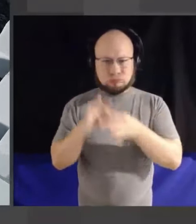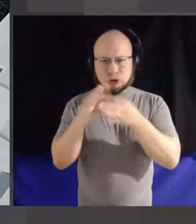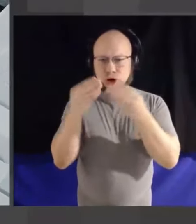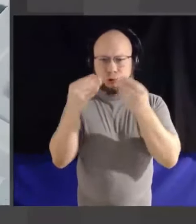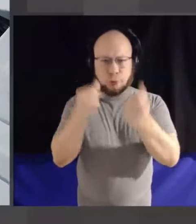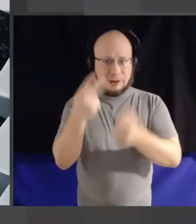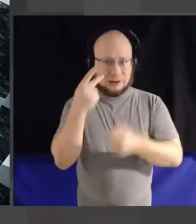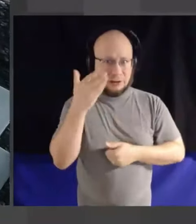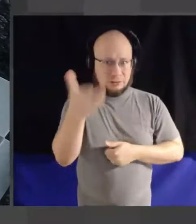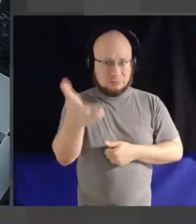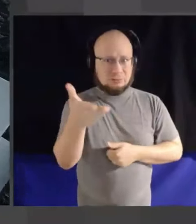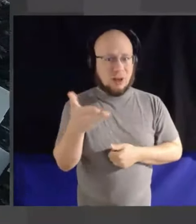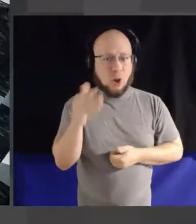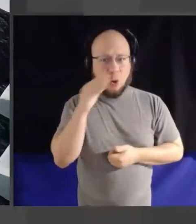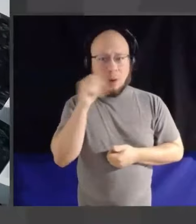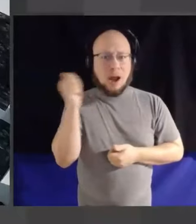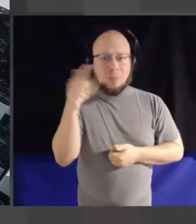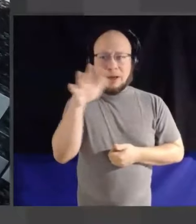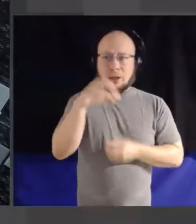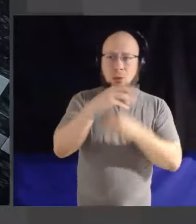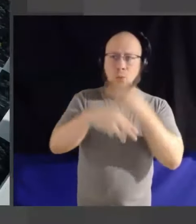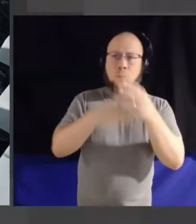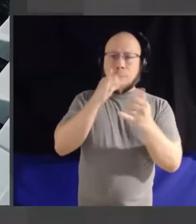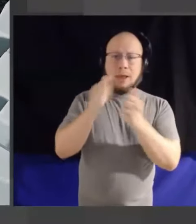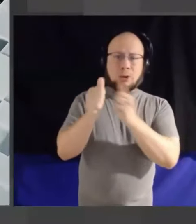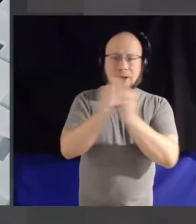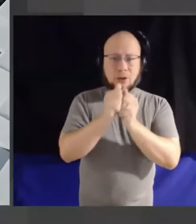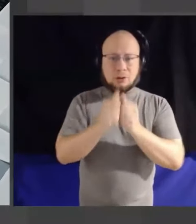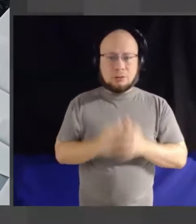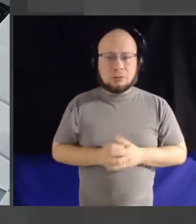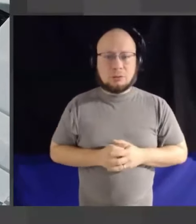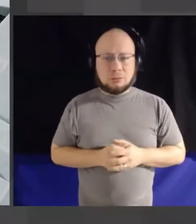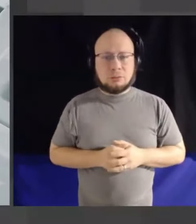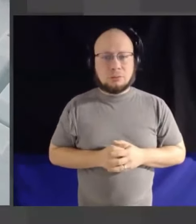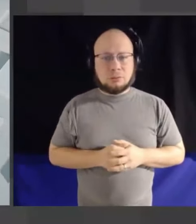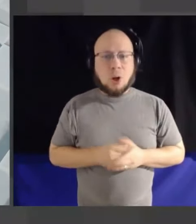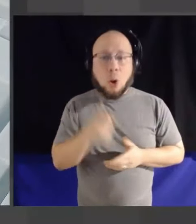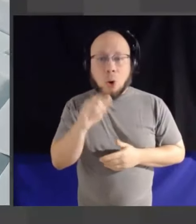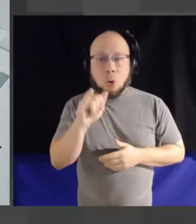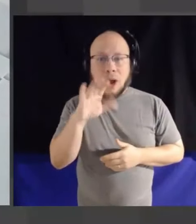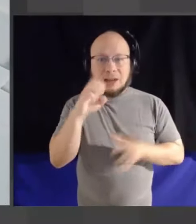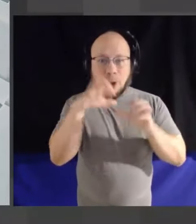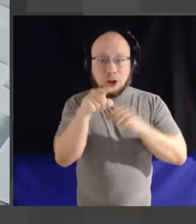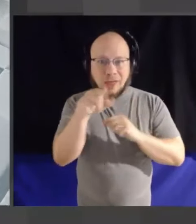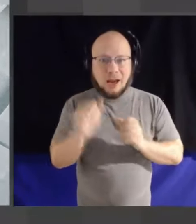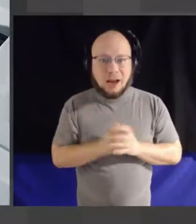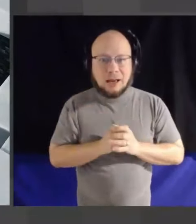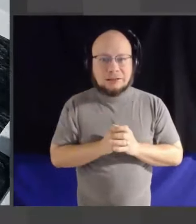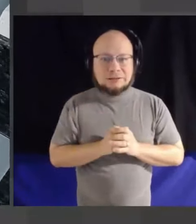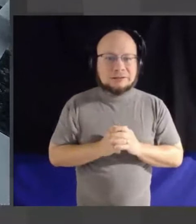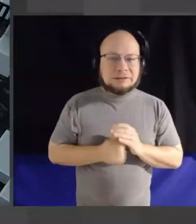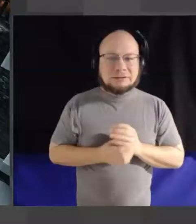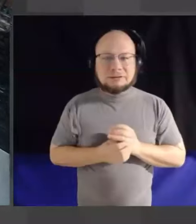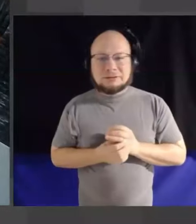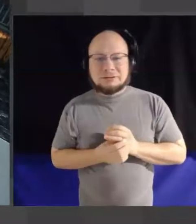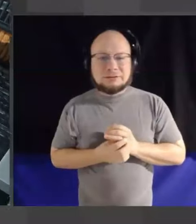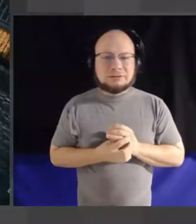WE'RE SUPER HAPPY ABOUT THAT. WE HOPE EVERYONE CAN SOON PLAY TOGETHER.